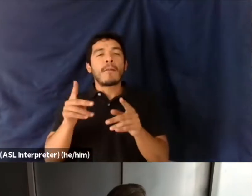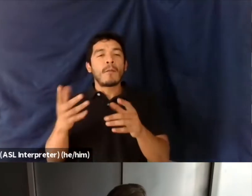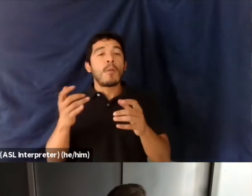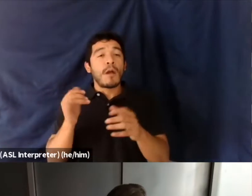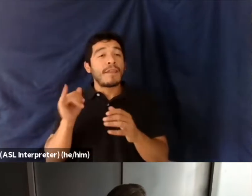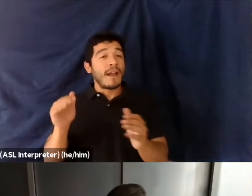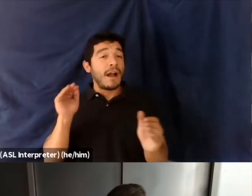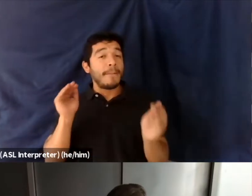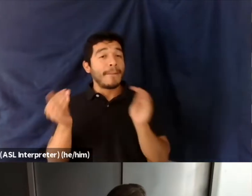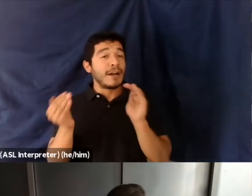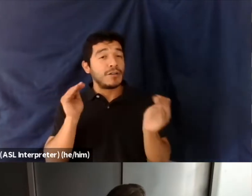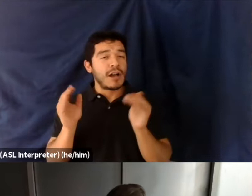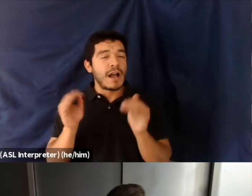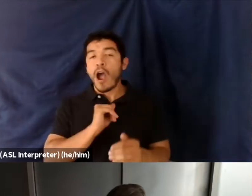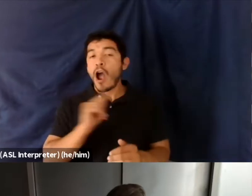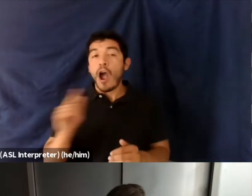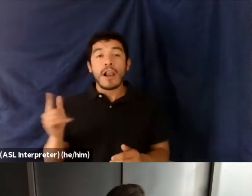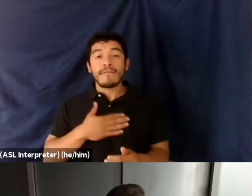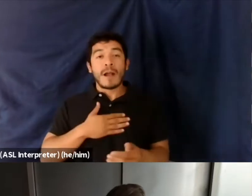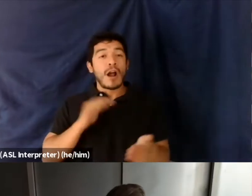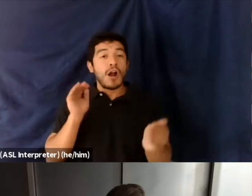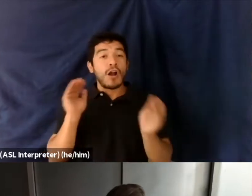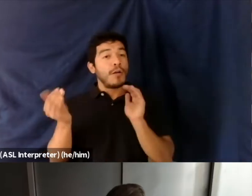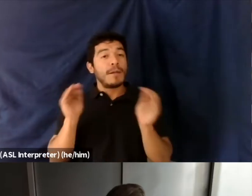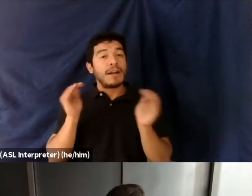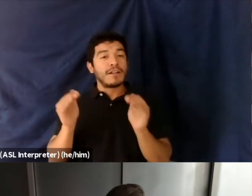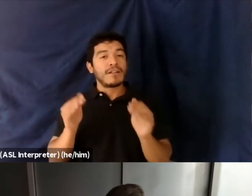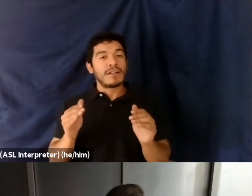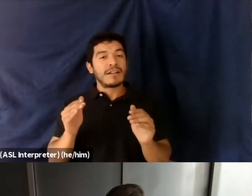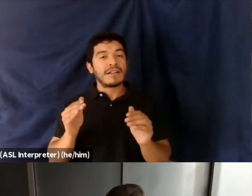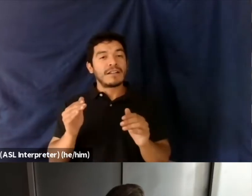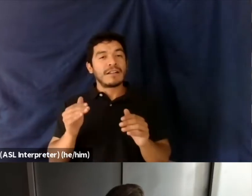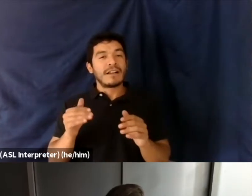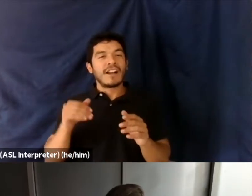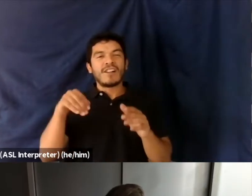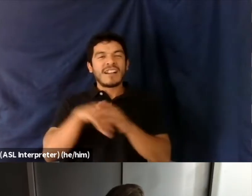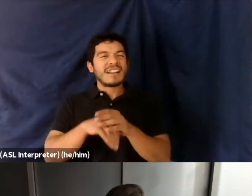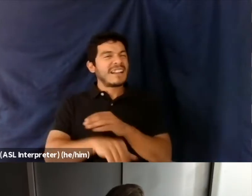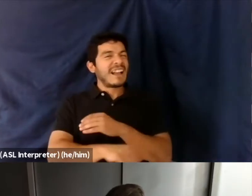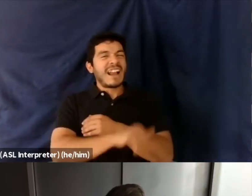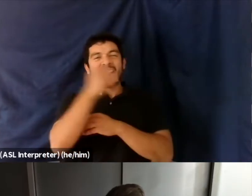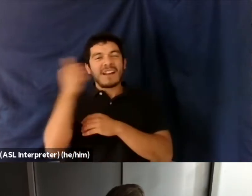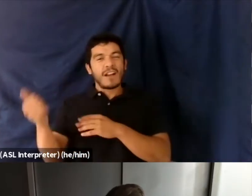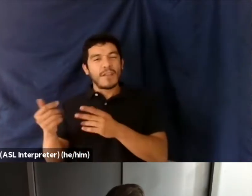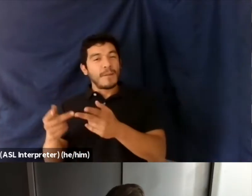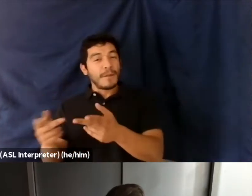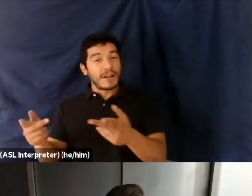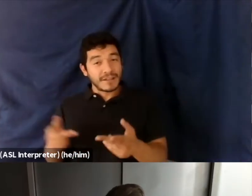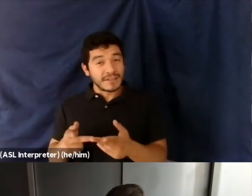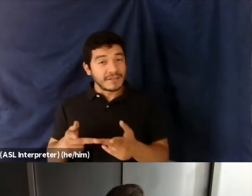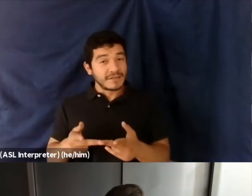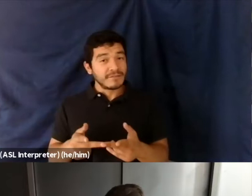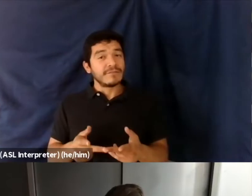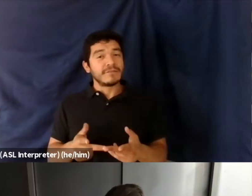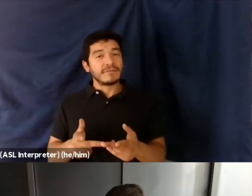And like all of my comparisons exists in another space, you know, like they will be like, Max will tell you,